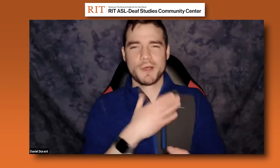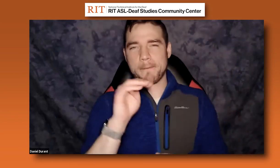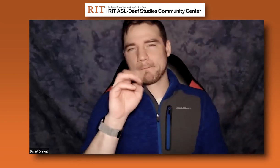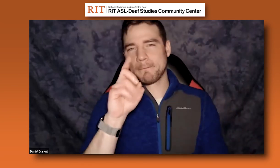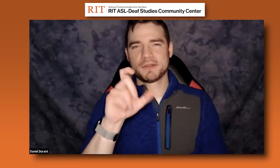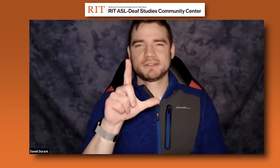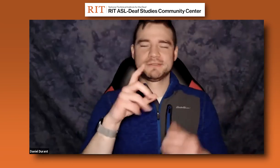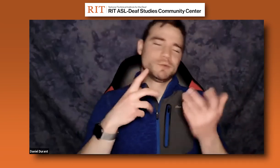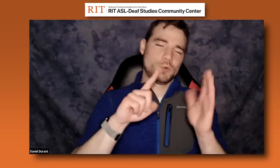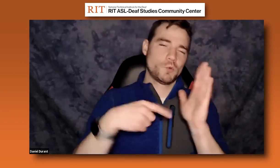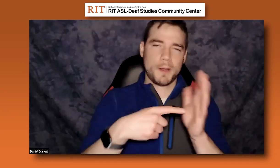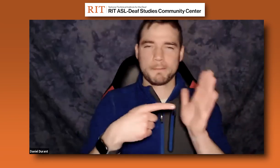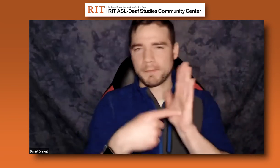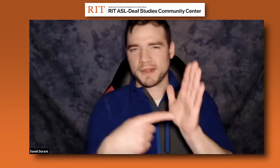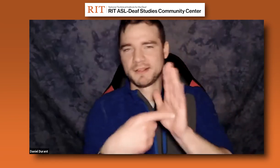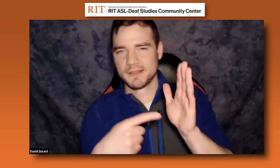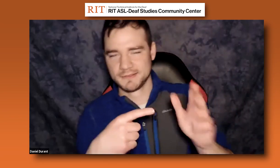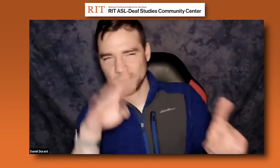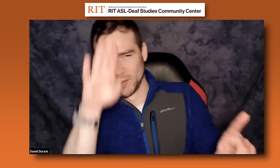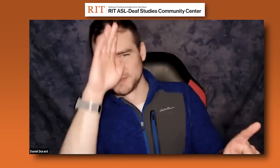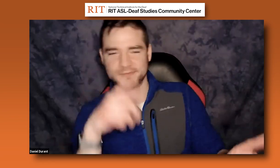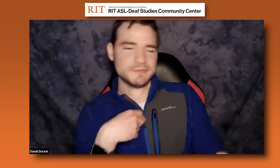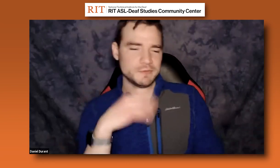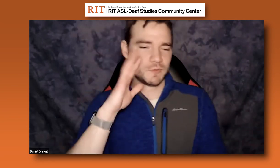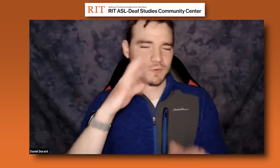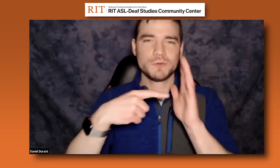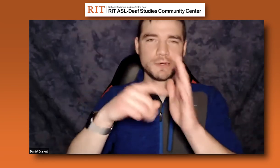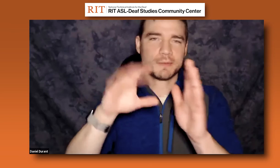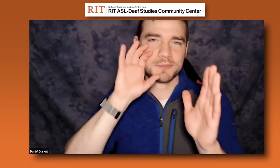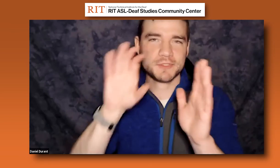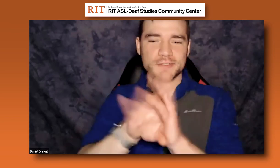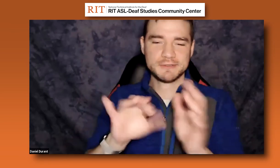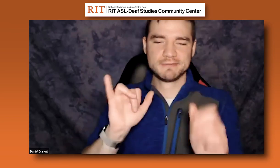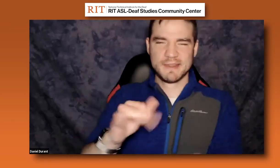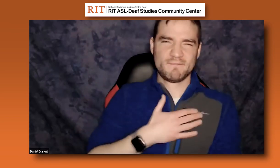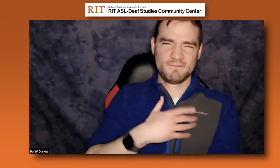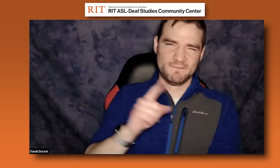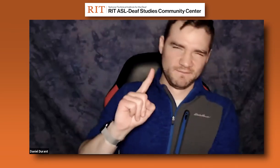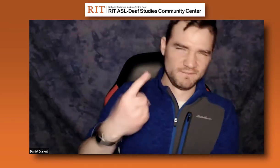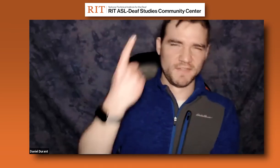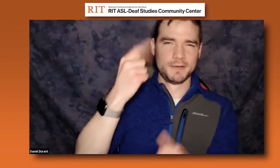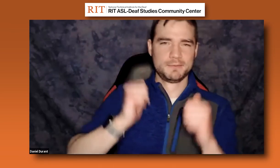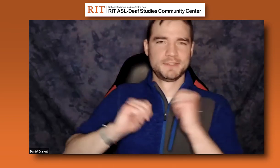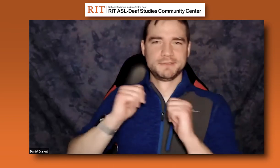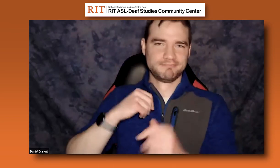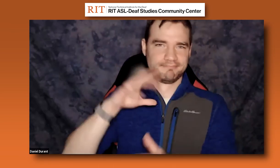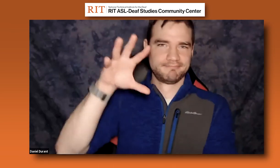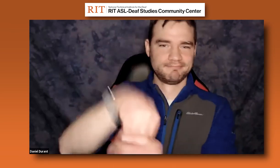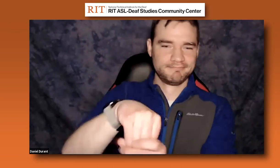he became a hero of mine. He was definitely a role model. I'll show you a picture of him. This was the first play I was